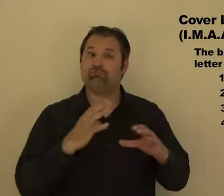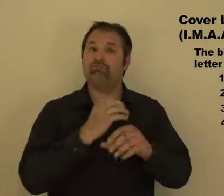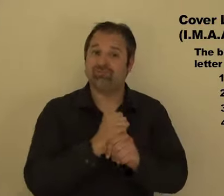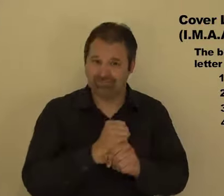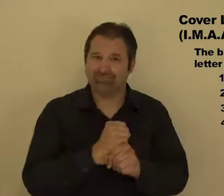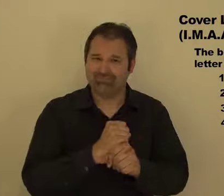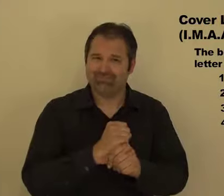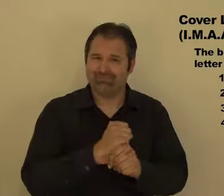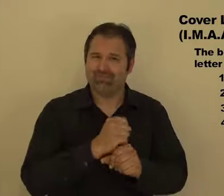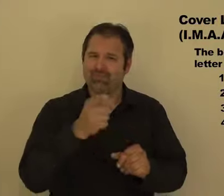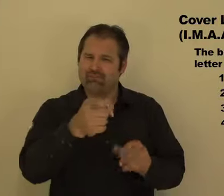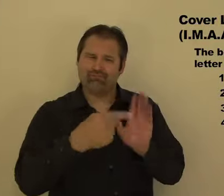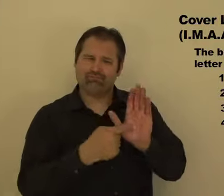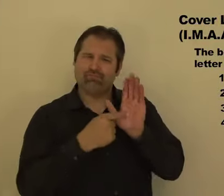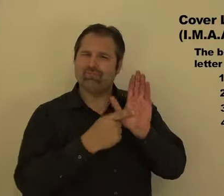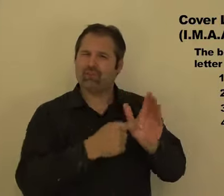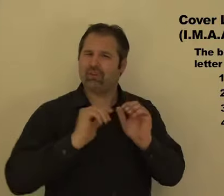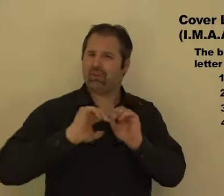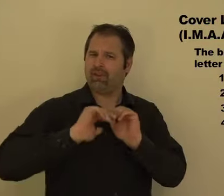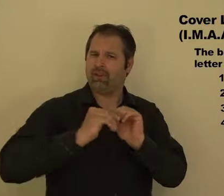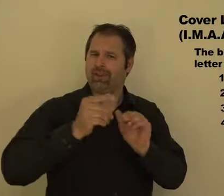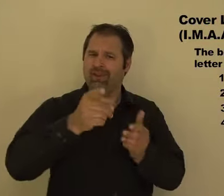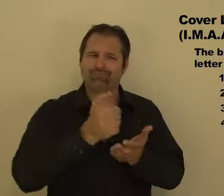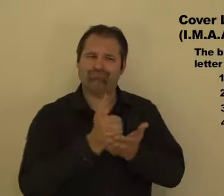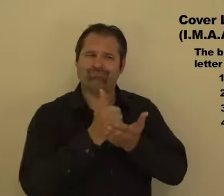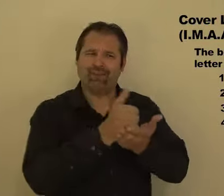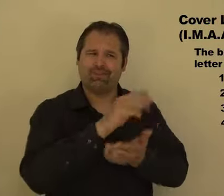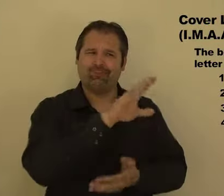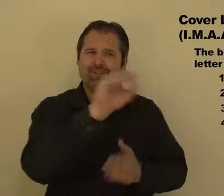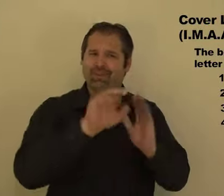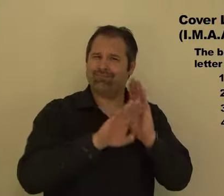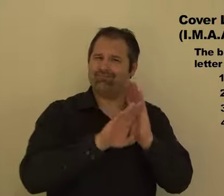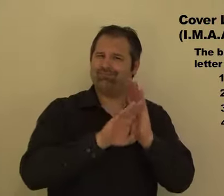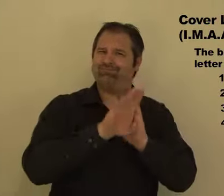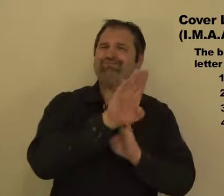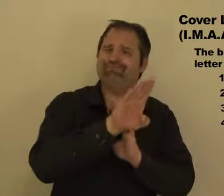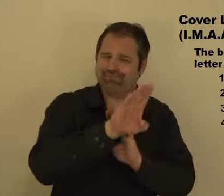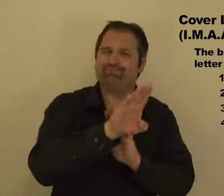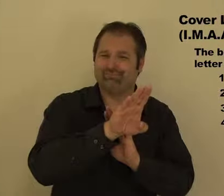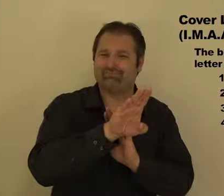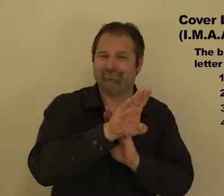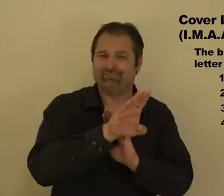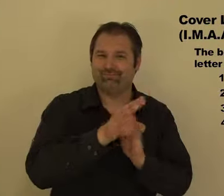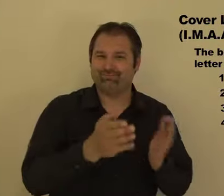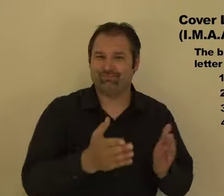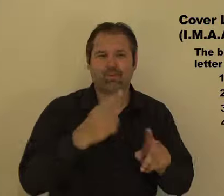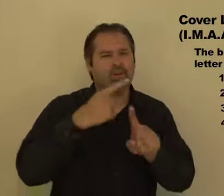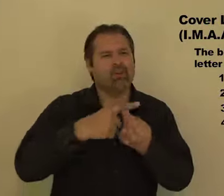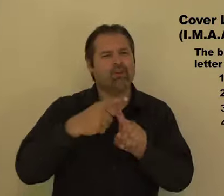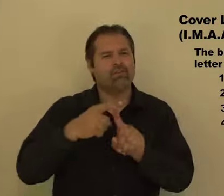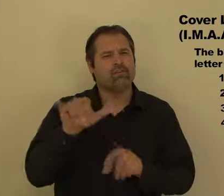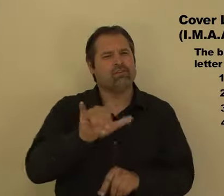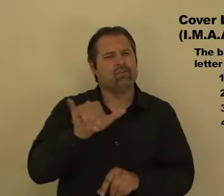personal traits that would make you an outstanding candidate.